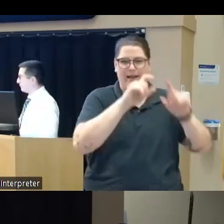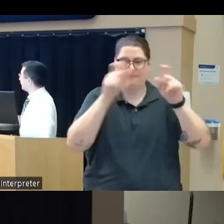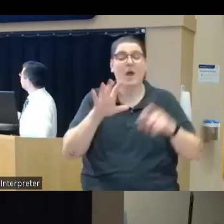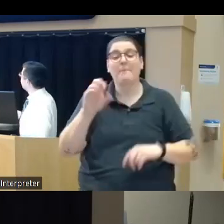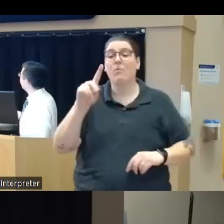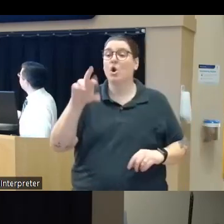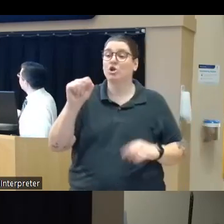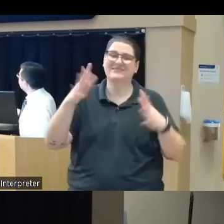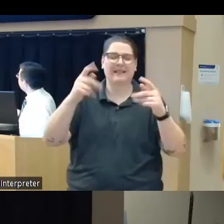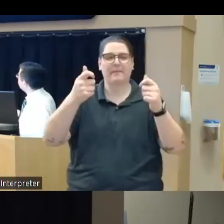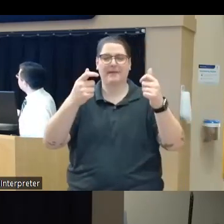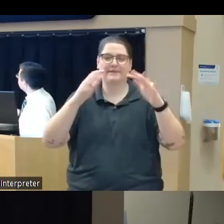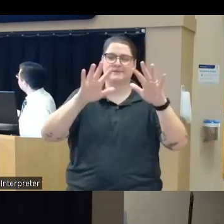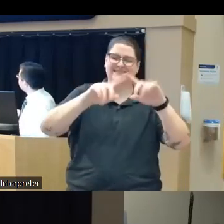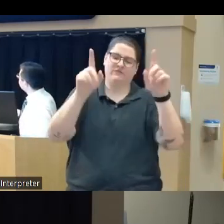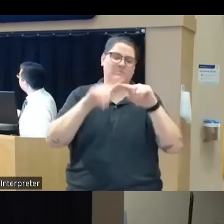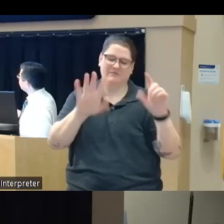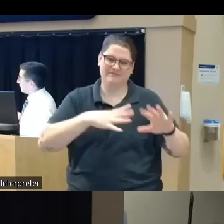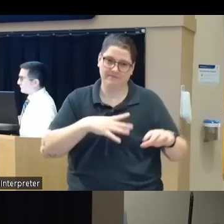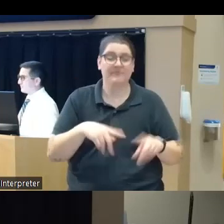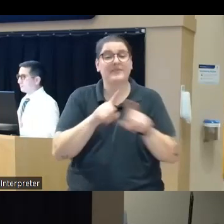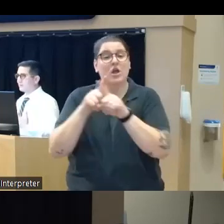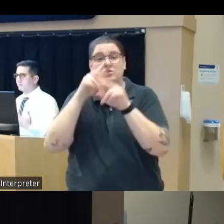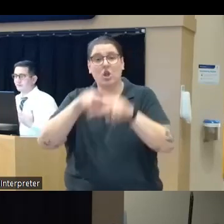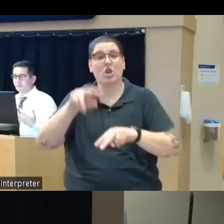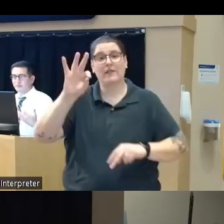but we won't get into that and then also they looked at the fusiform gyrus and they found